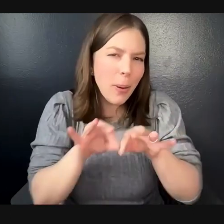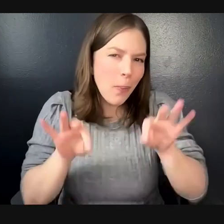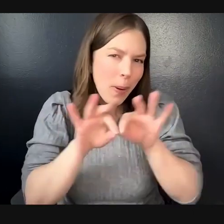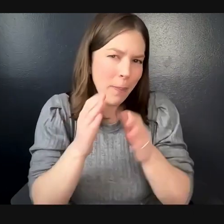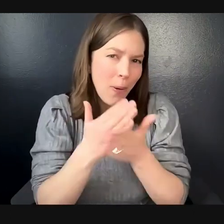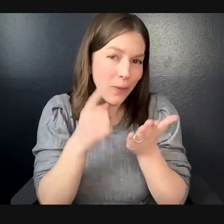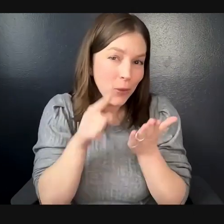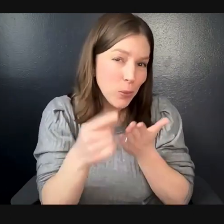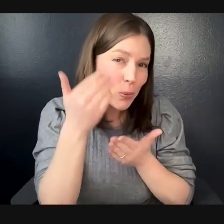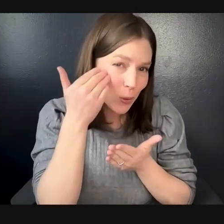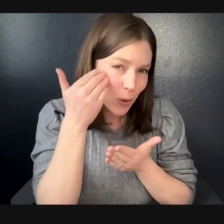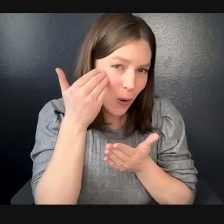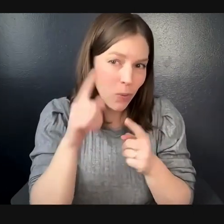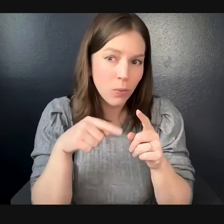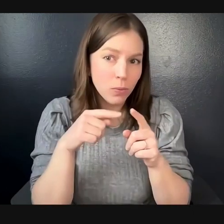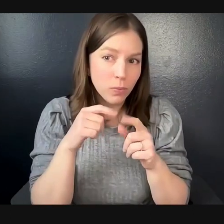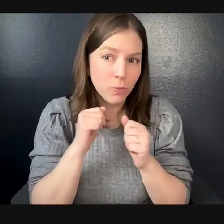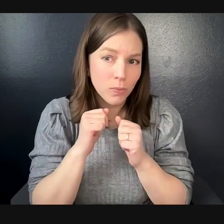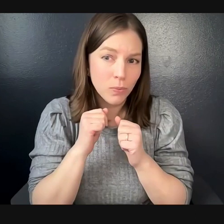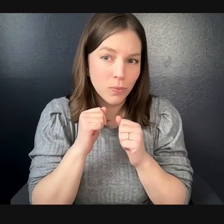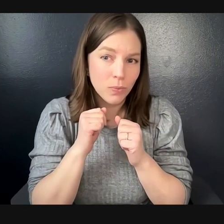An important part for you to know-- there we go.